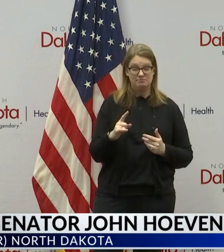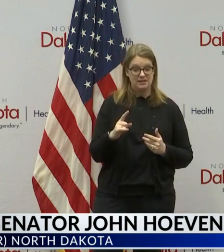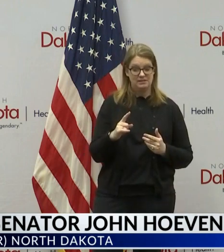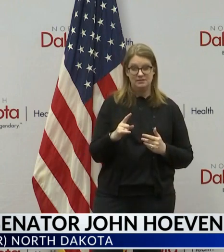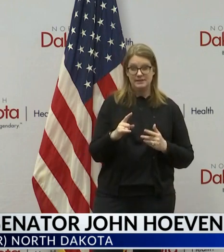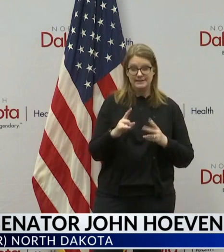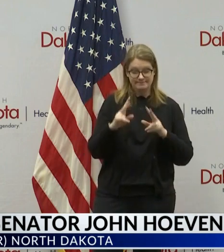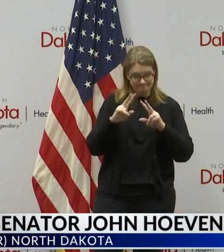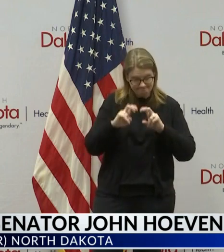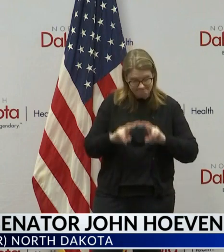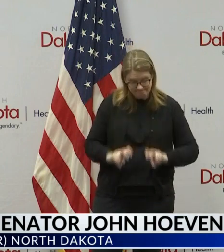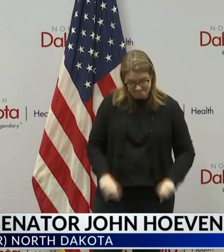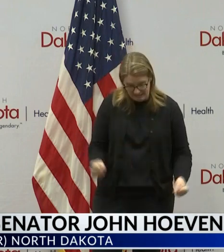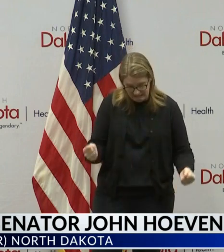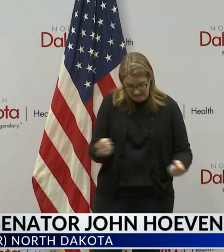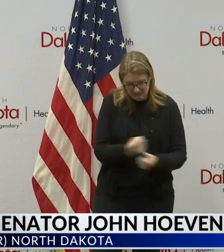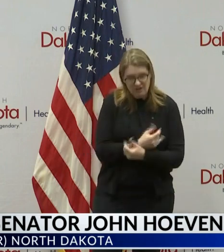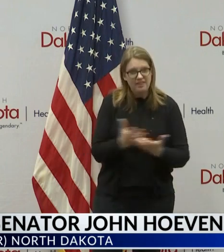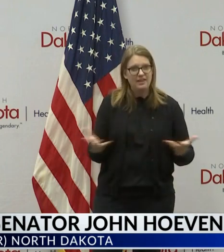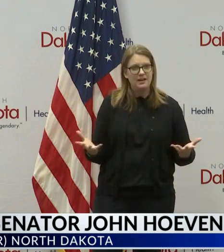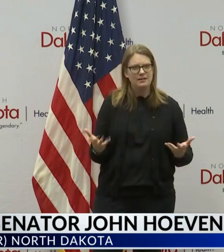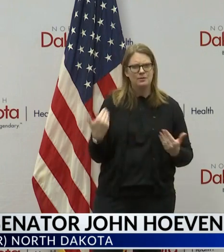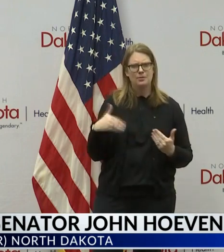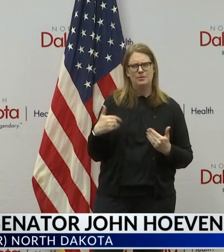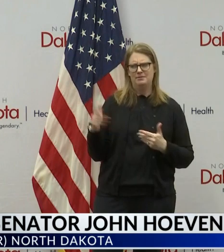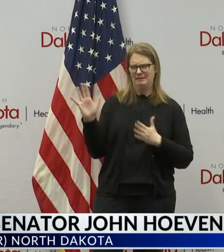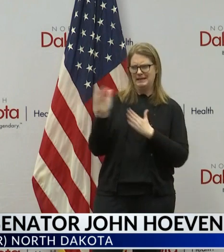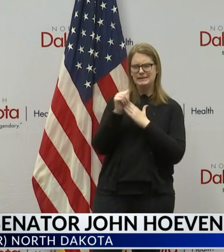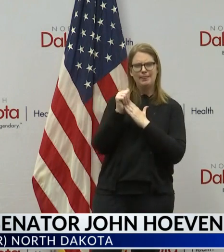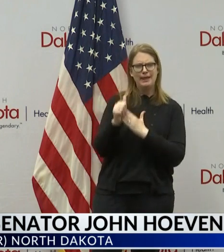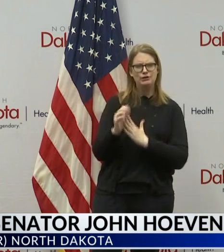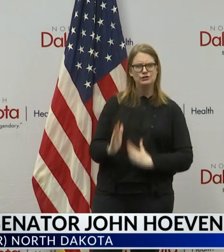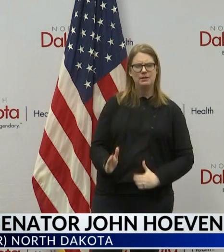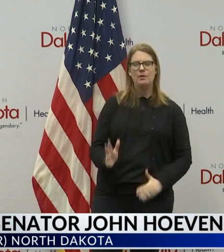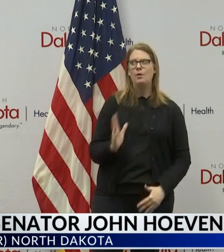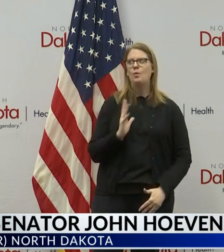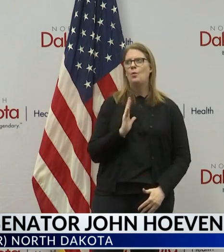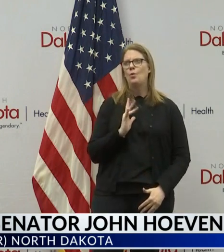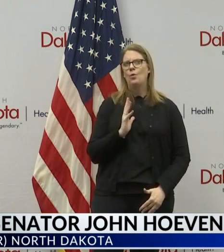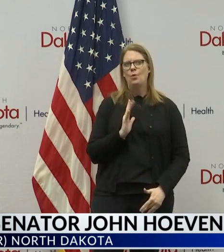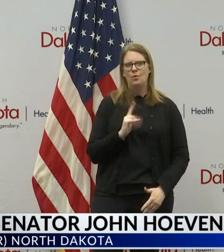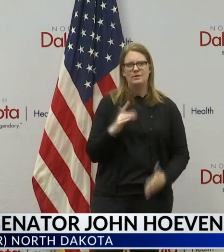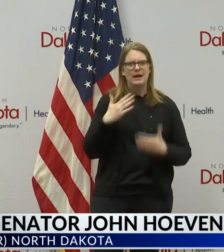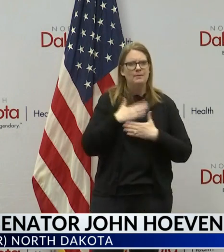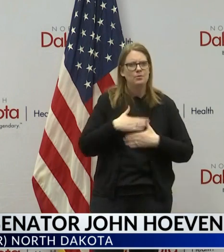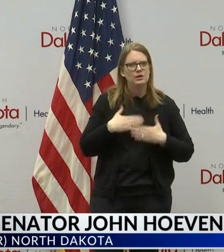NO ONE WORKS HARDER AS YOU ALL KNOW. HE COVERS THE BASES LIKE NOBODY I HAVE EVER SEEN. YOUR LEADERSHIP SHOWS IN SO